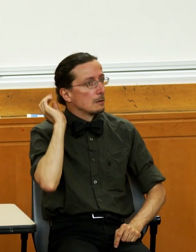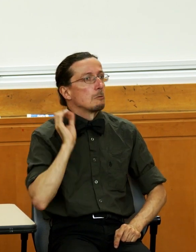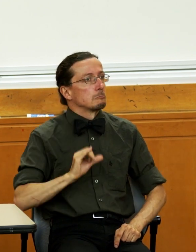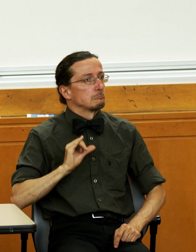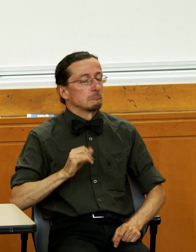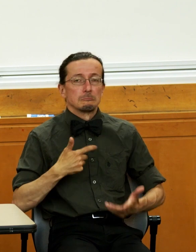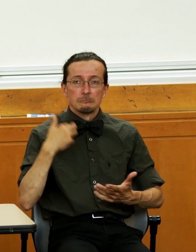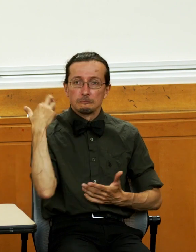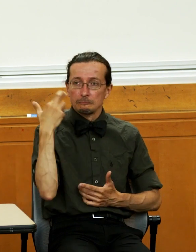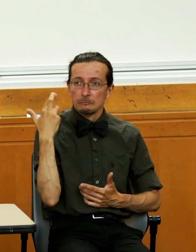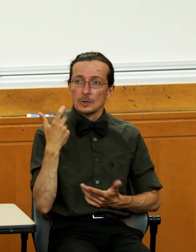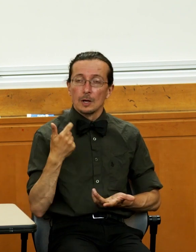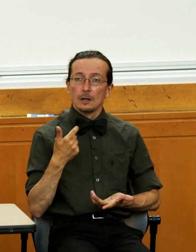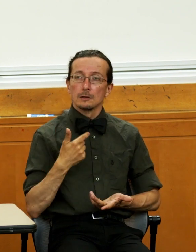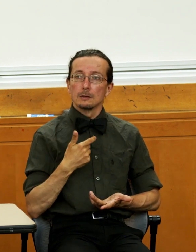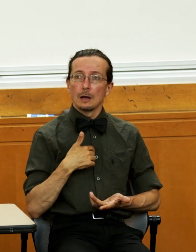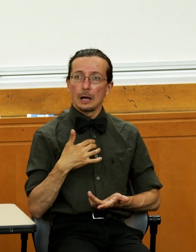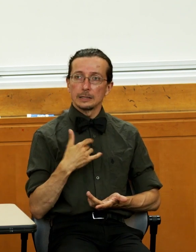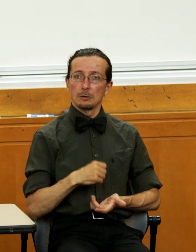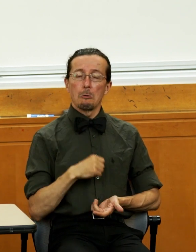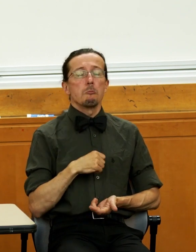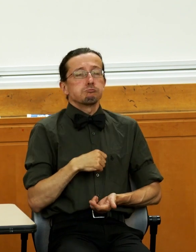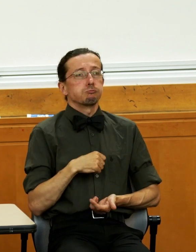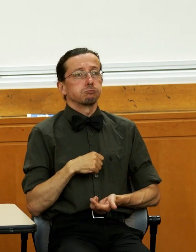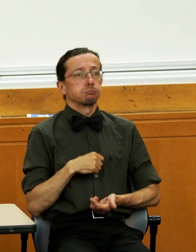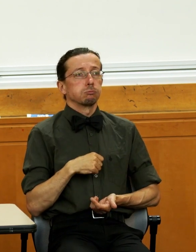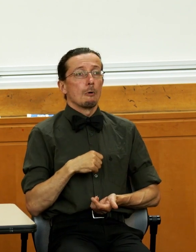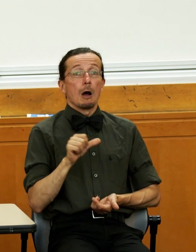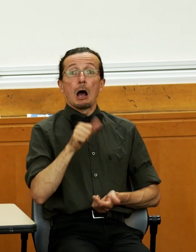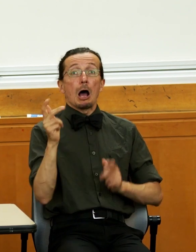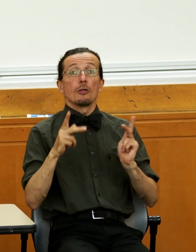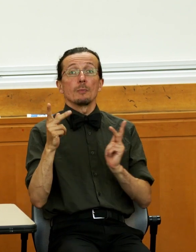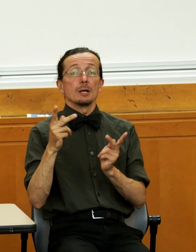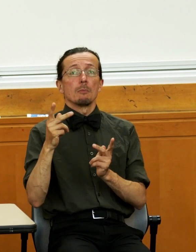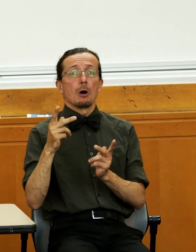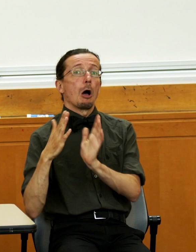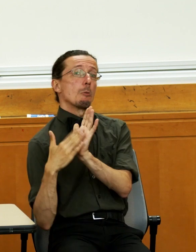although I had prided myself on not being someone who sought validation or belonging from people or